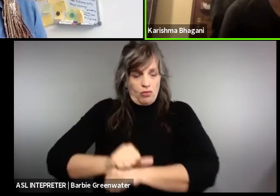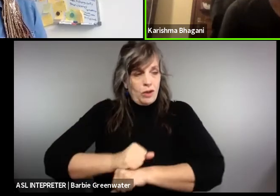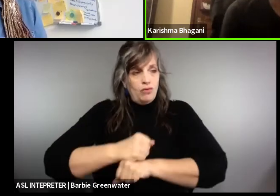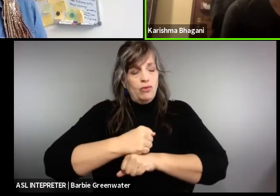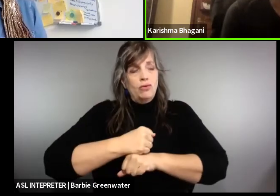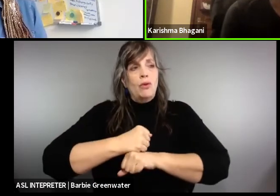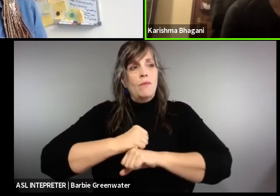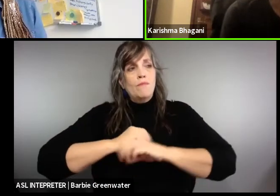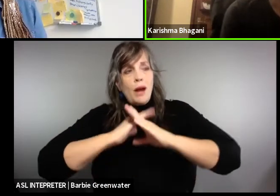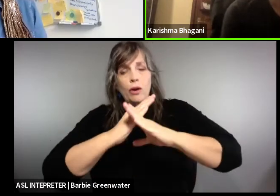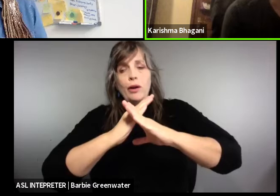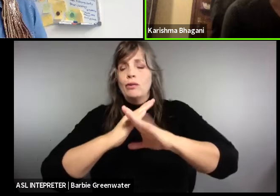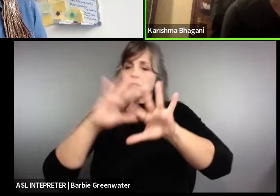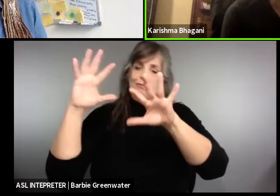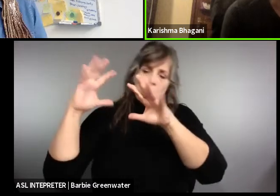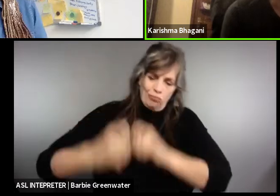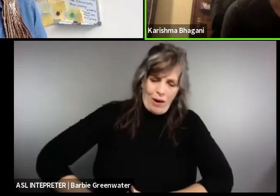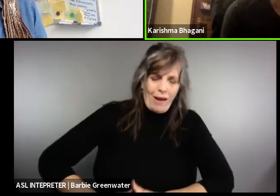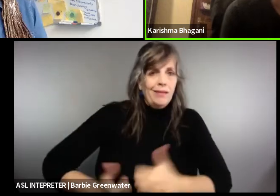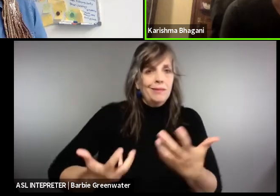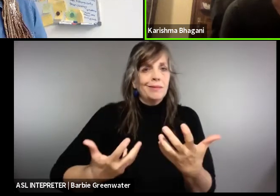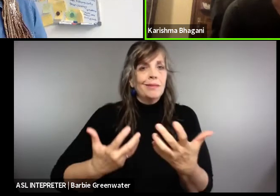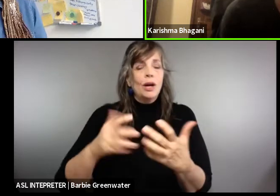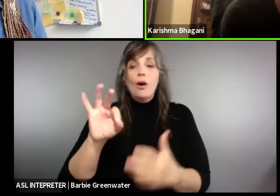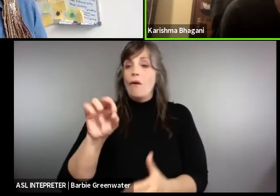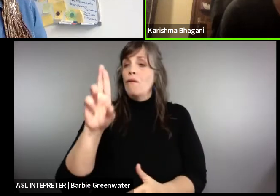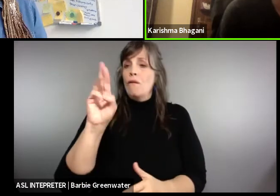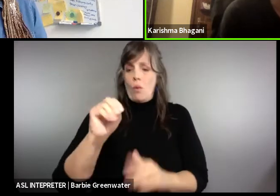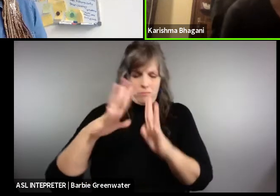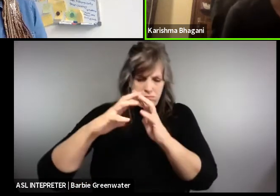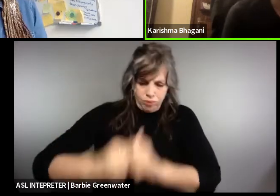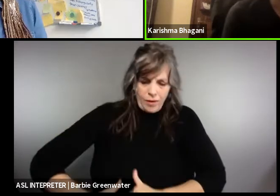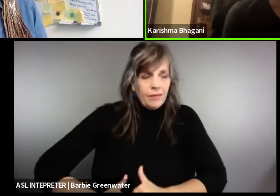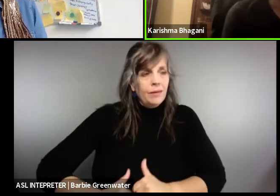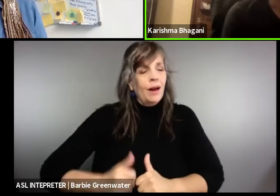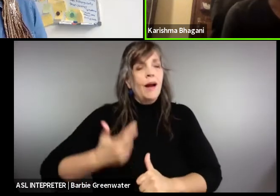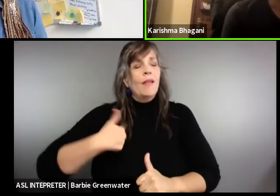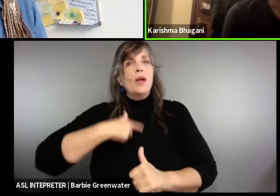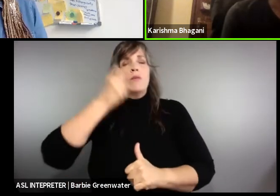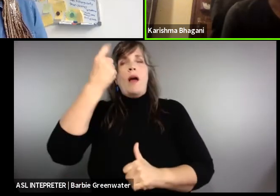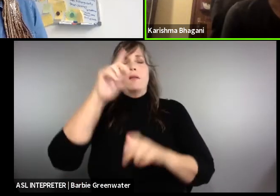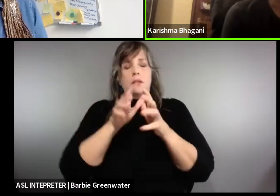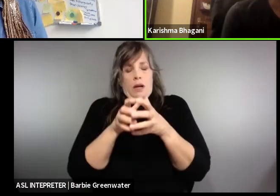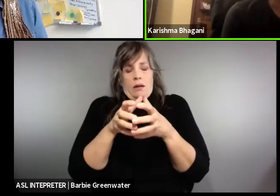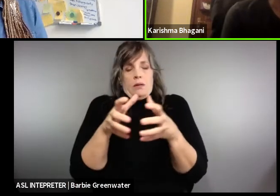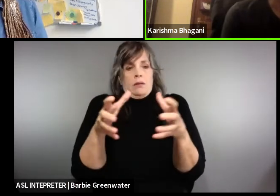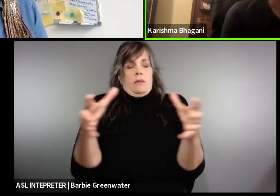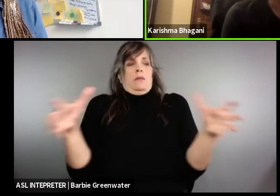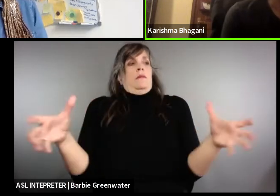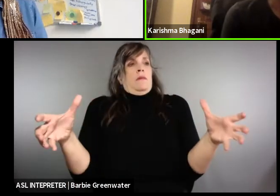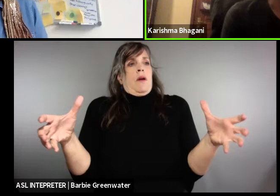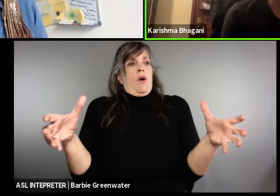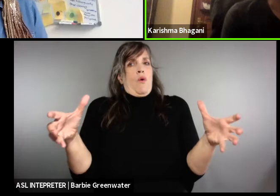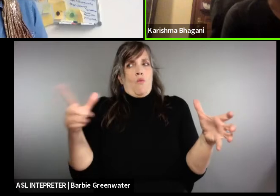It opens up our understanding of things that are possible in and out of the theatrical space. So really interesting to hear you say that as well.